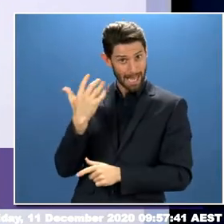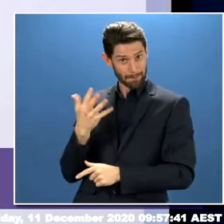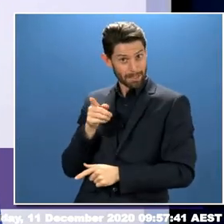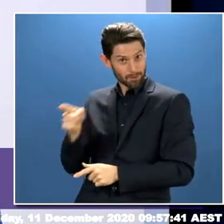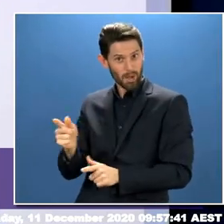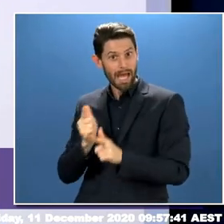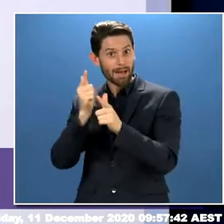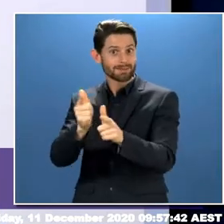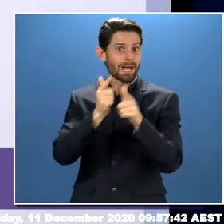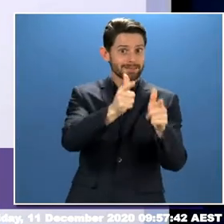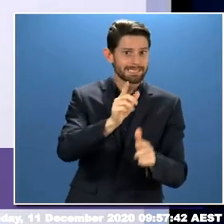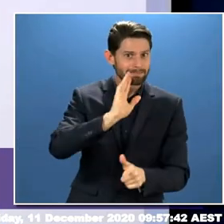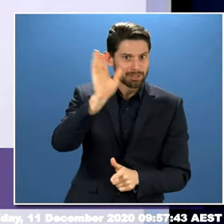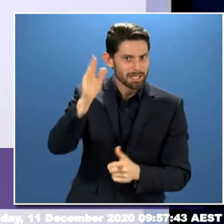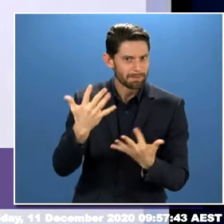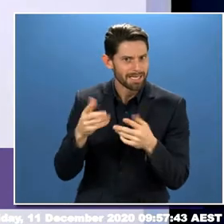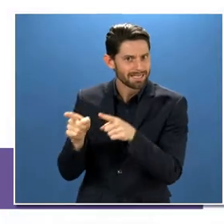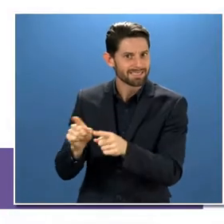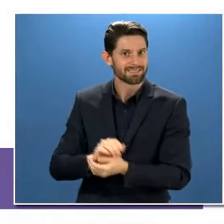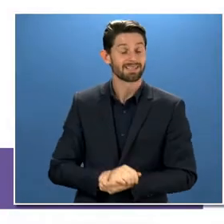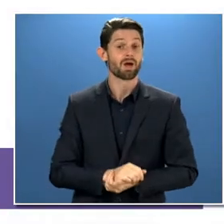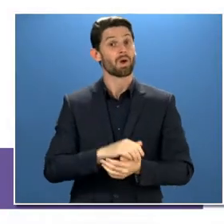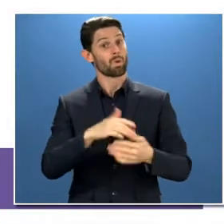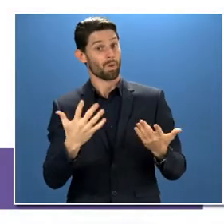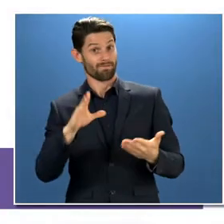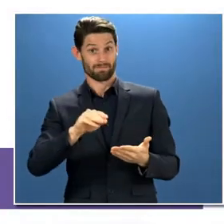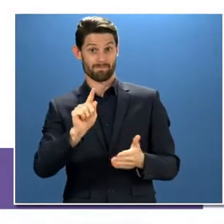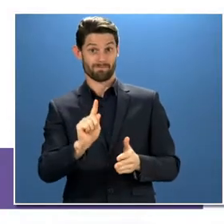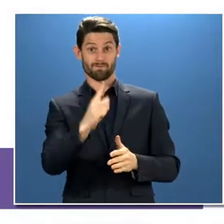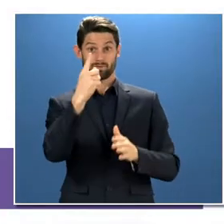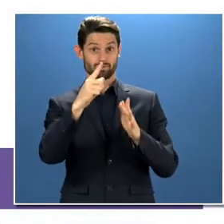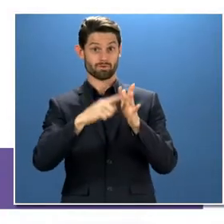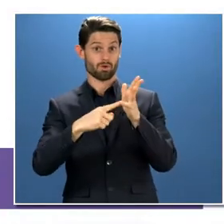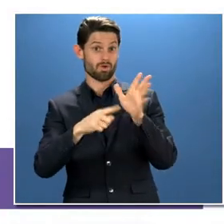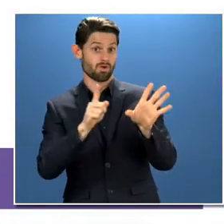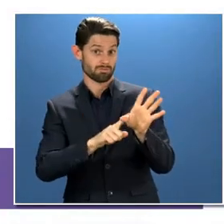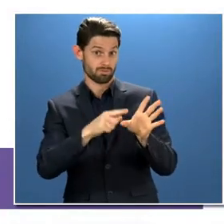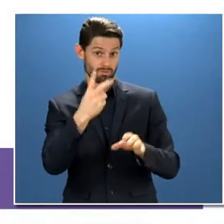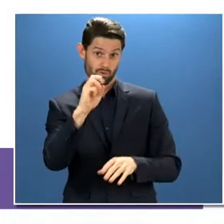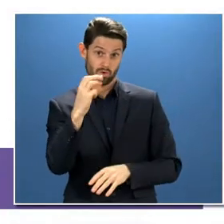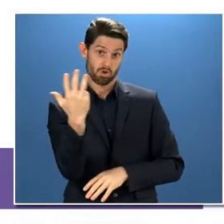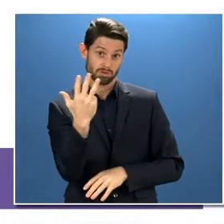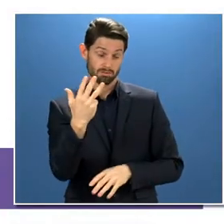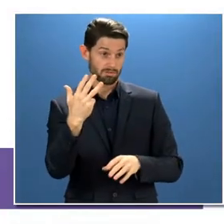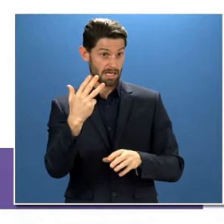I think since 1 July last year, up until the time of